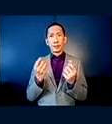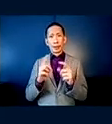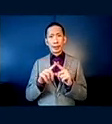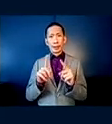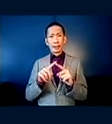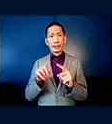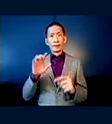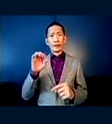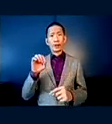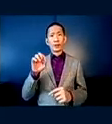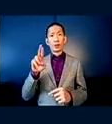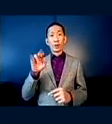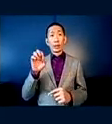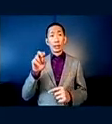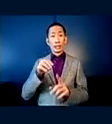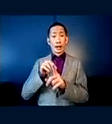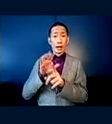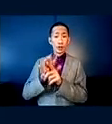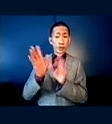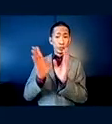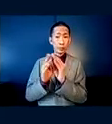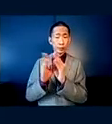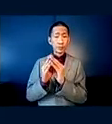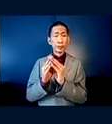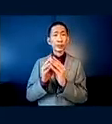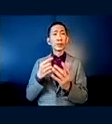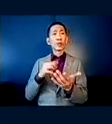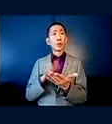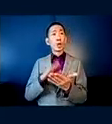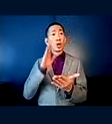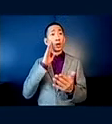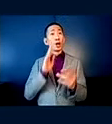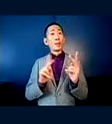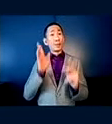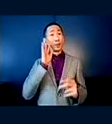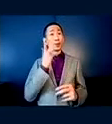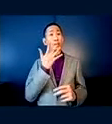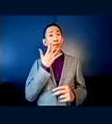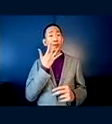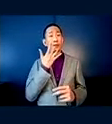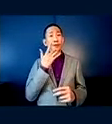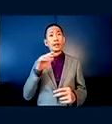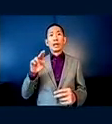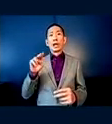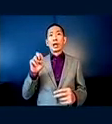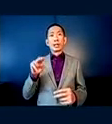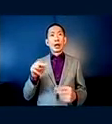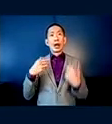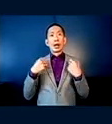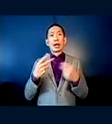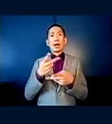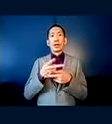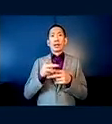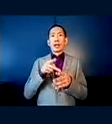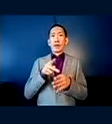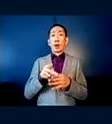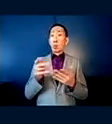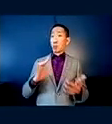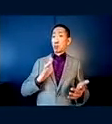THROUGH A NUMBER OF DIFFERENT ORIENTATIONS AND FOUL ACTUALLY PEOPLE WOULD PREFER NON-HEALTH